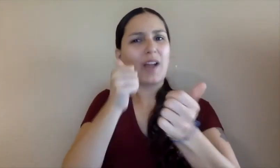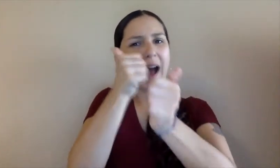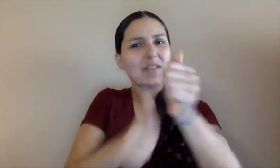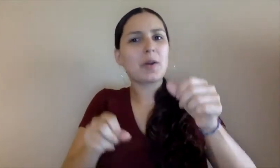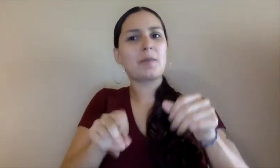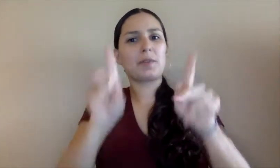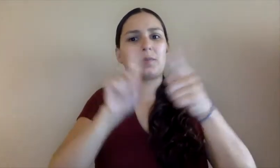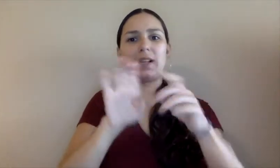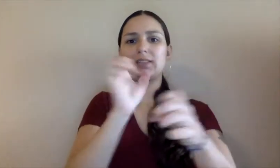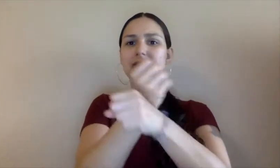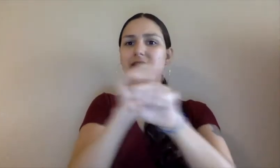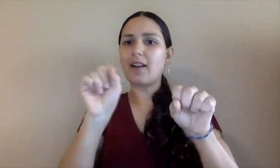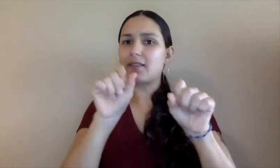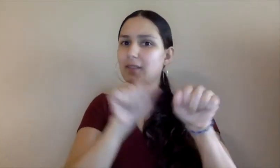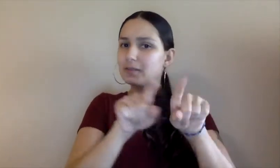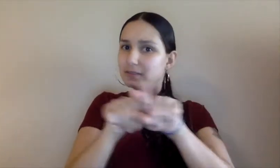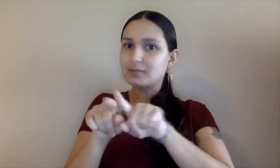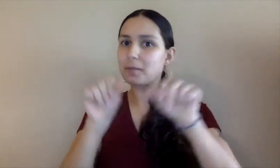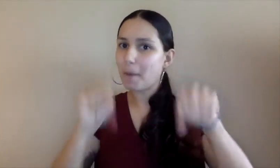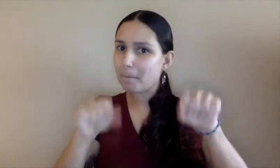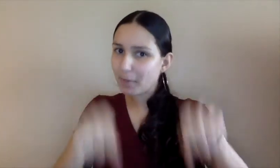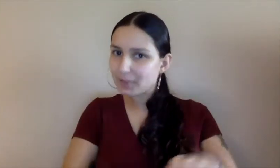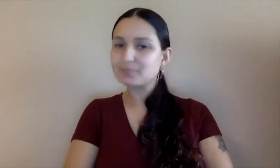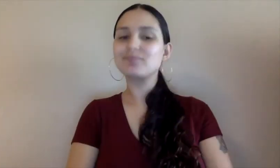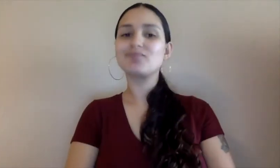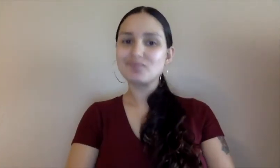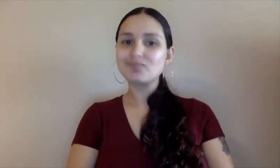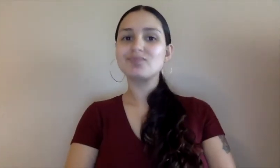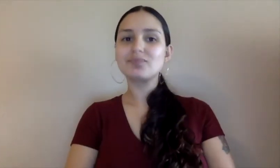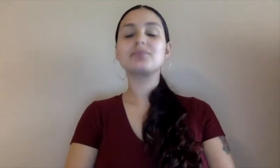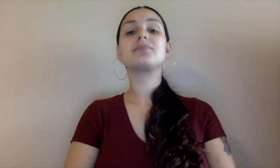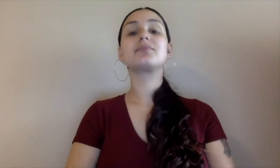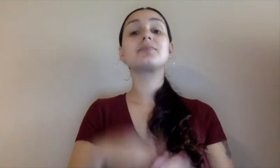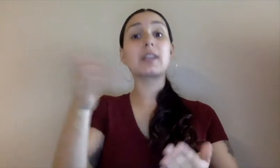People deserve every opportunity to be as safe as possible.